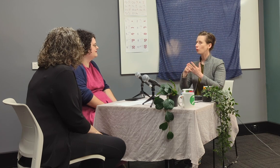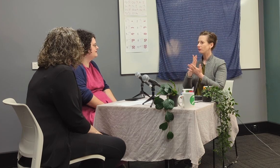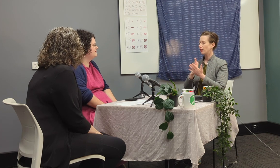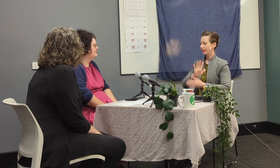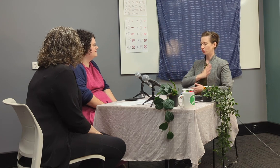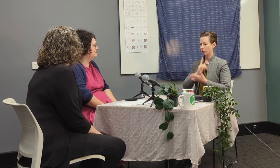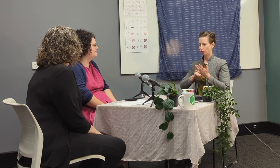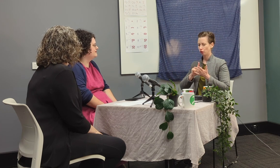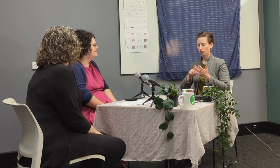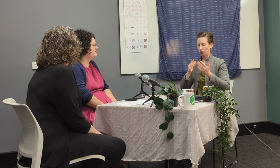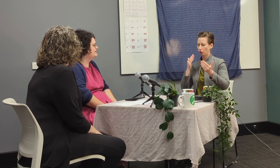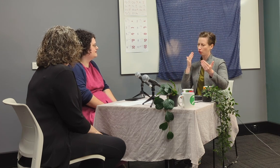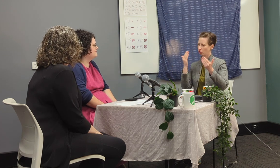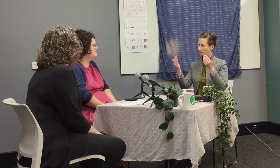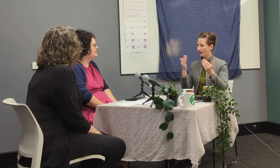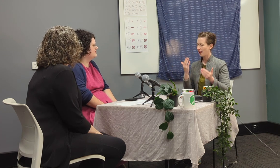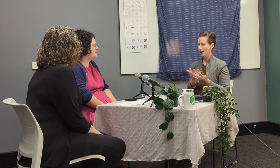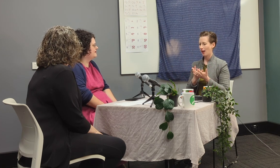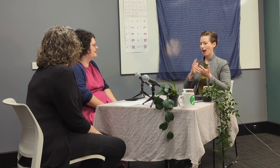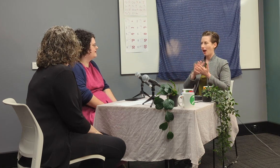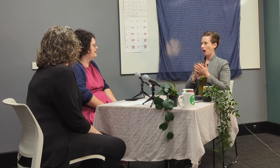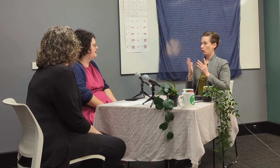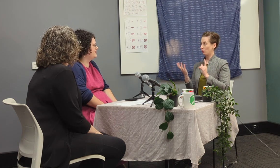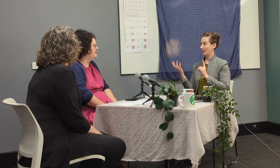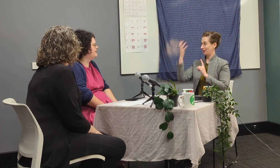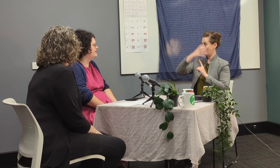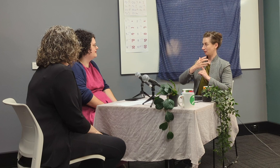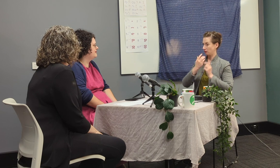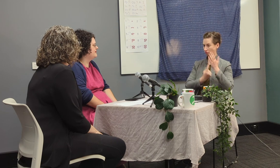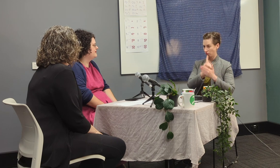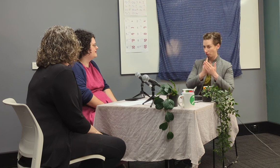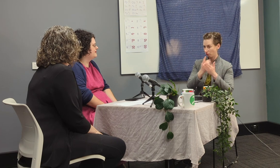had more dialogue. It was very interesting to be able to compare both retellings across these signers and look